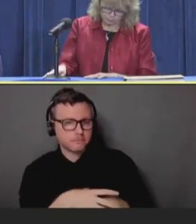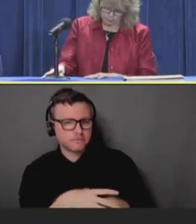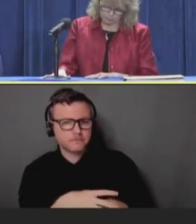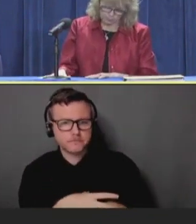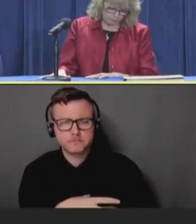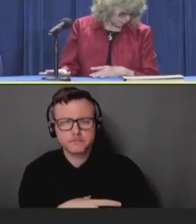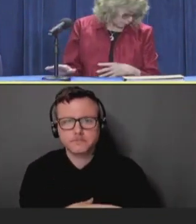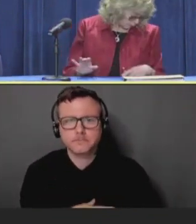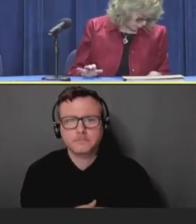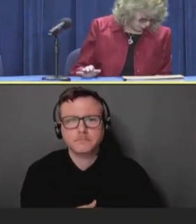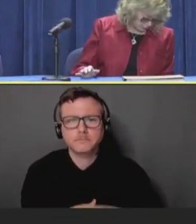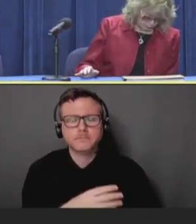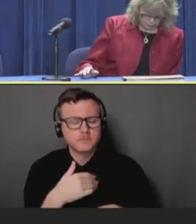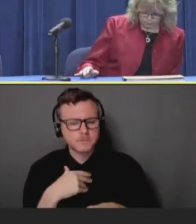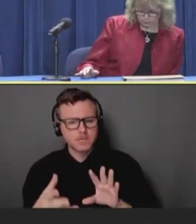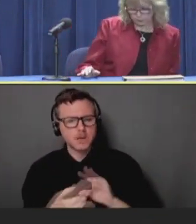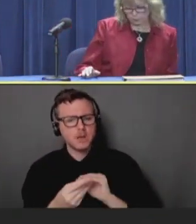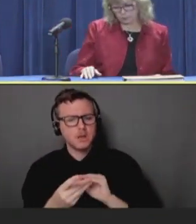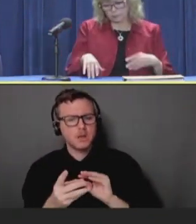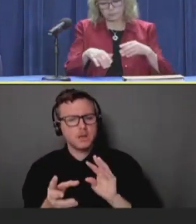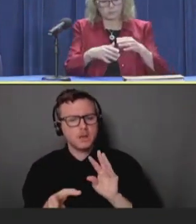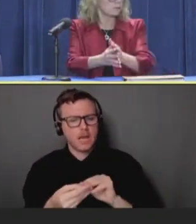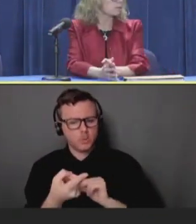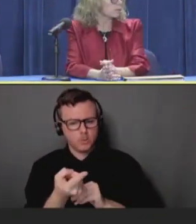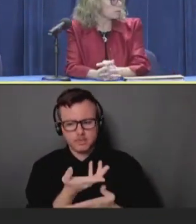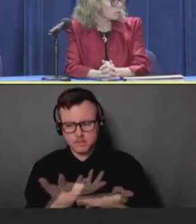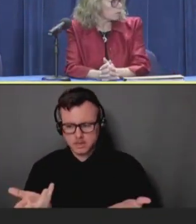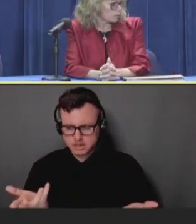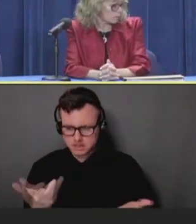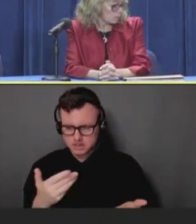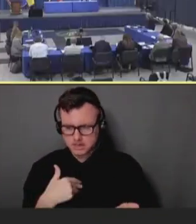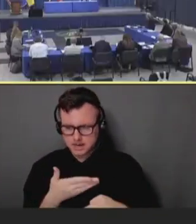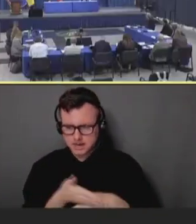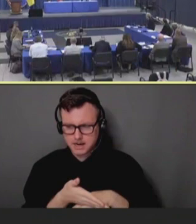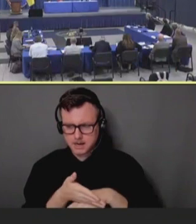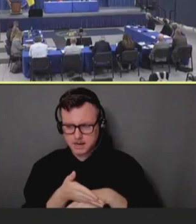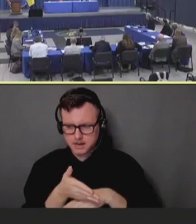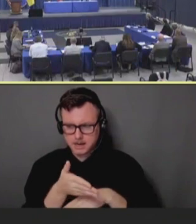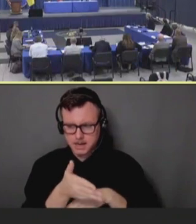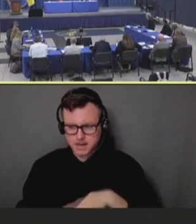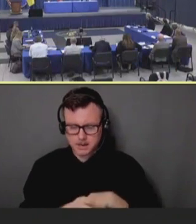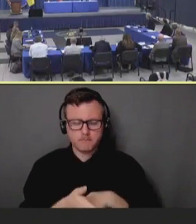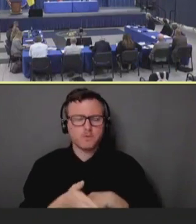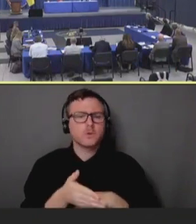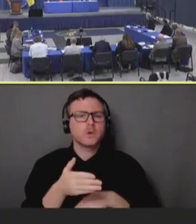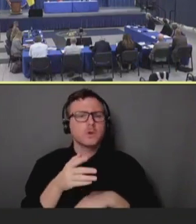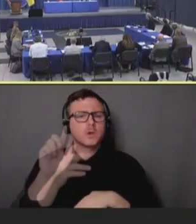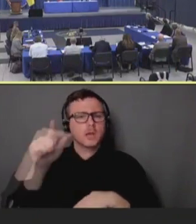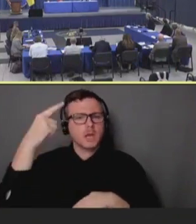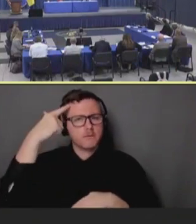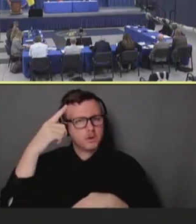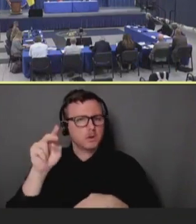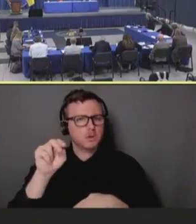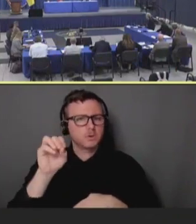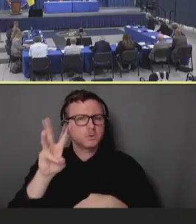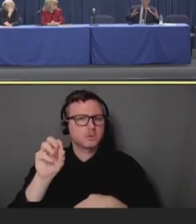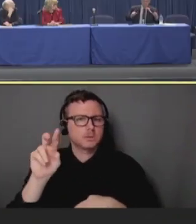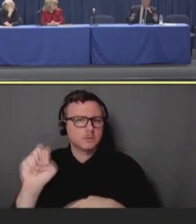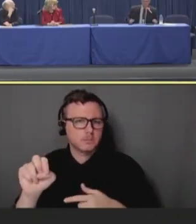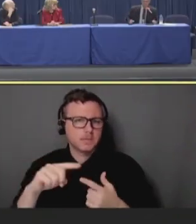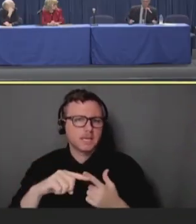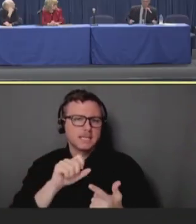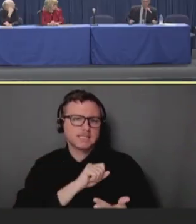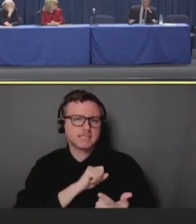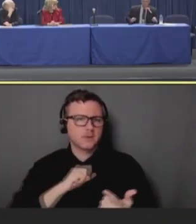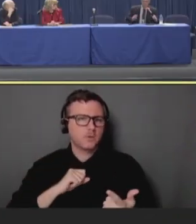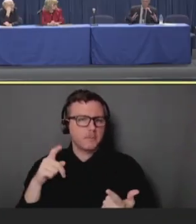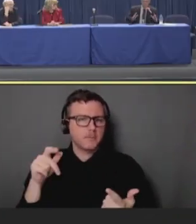If I could just said one thing, after Governor Newsom and Senator Pan basically put this